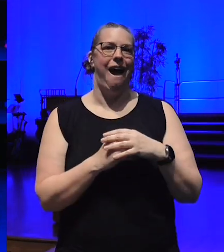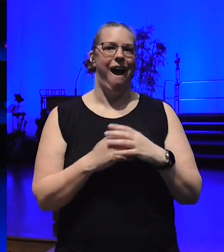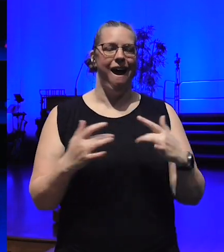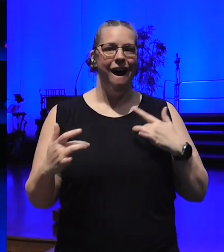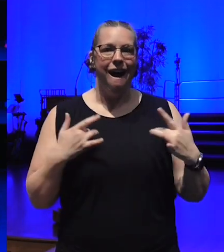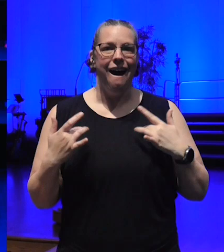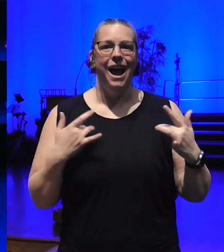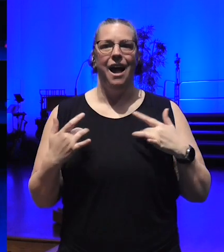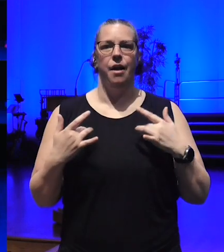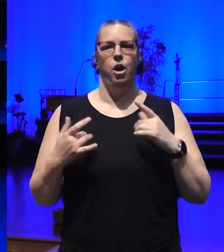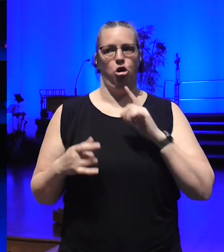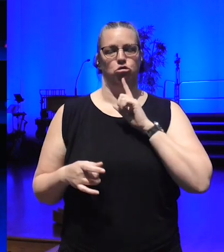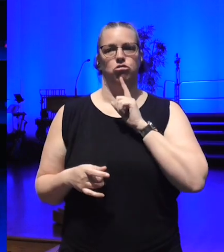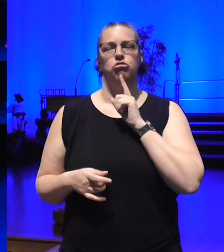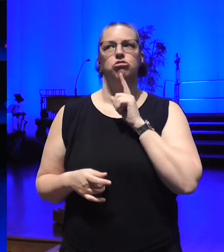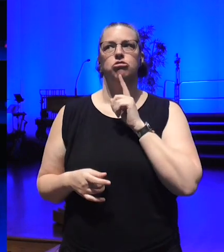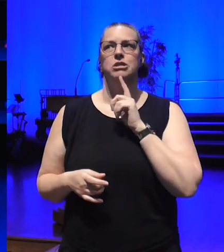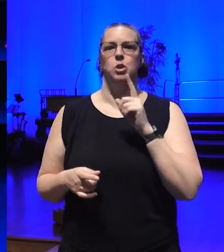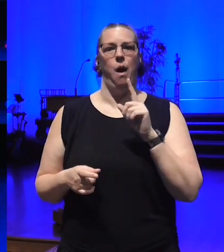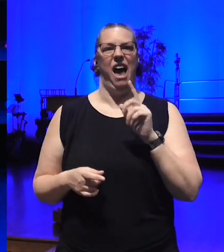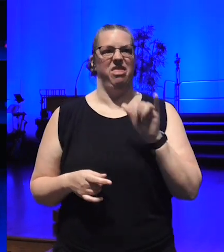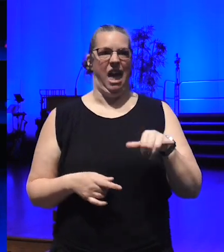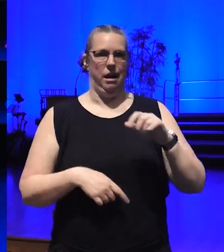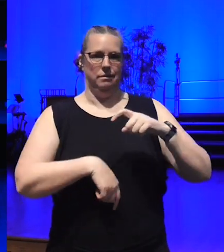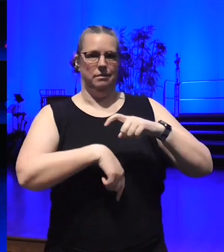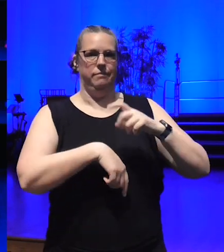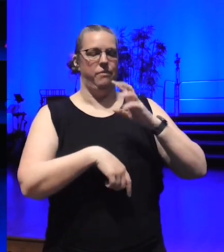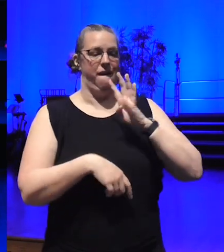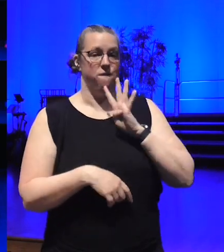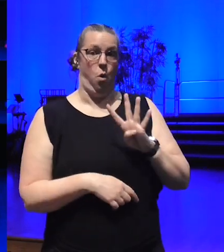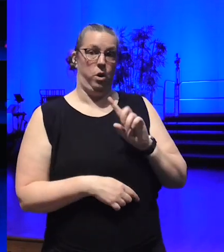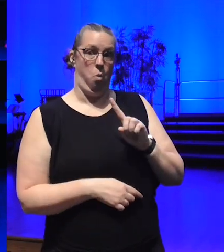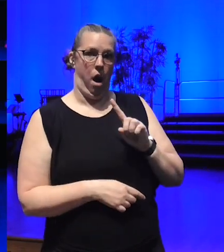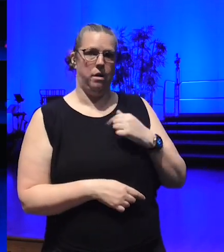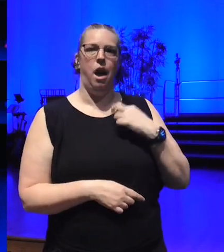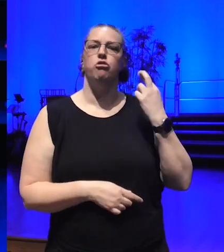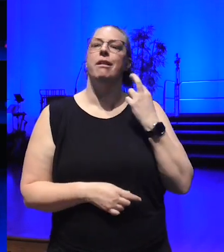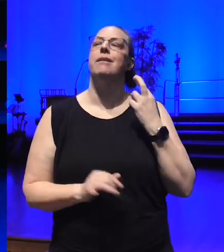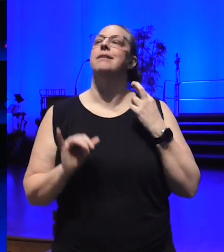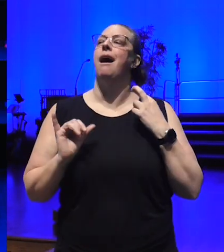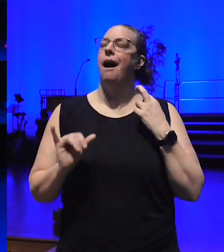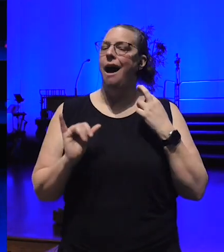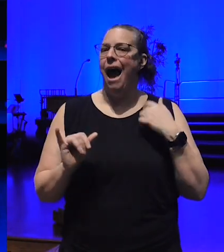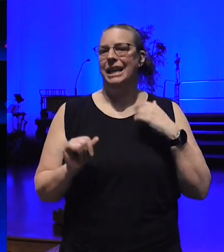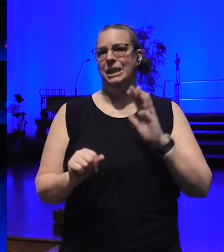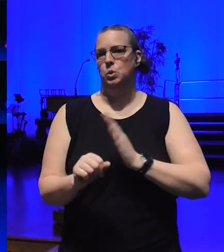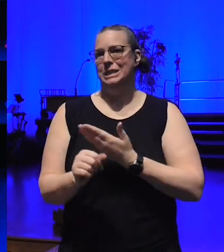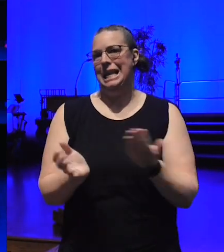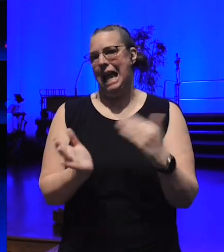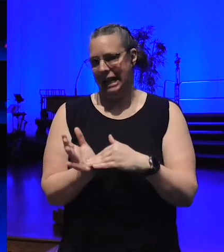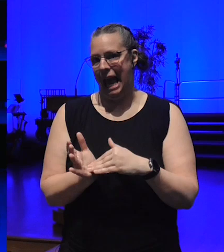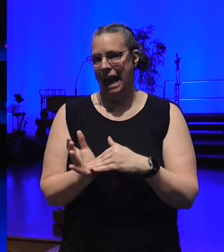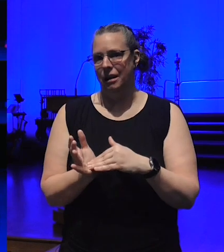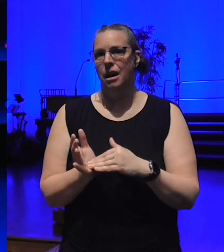realized I had to be singing again um and in that process of starting to sing again I found my way